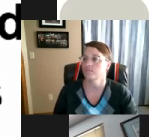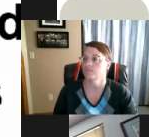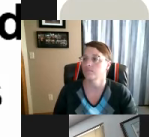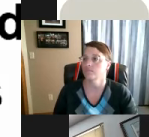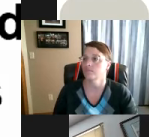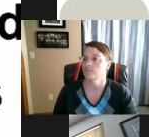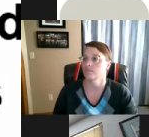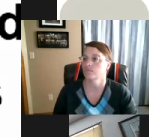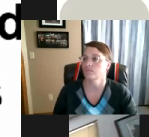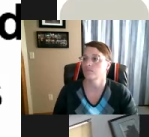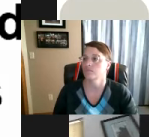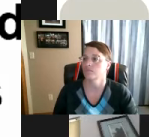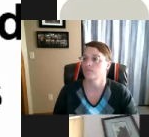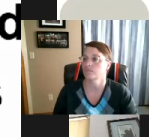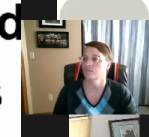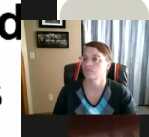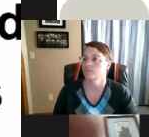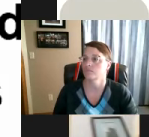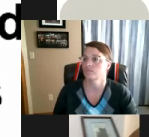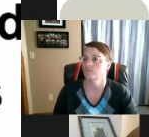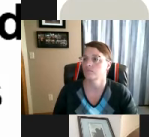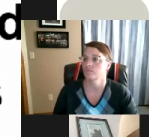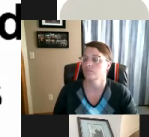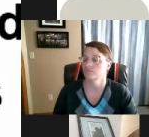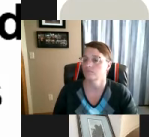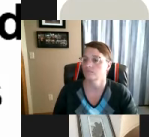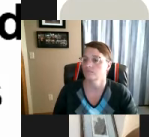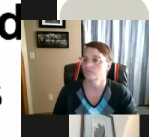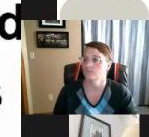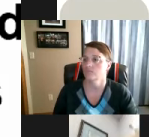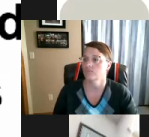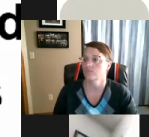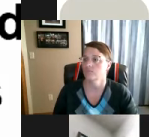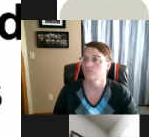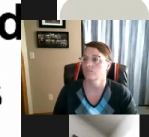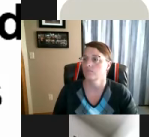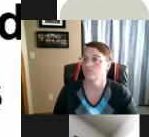However, not all people with disabilities want or are able to work. Um, those who can't